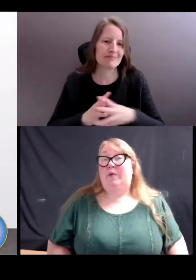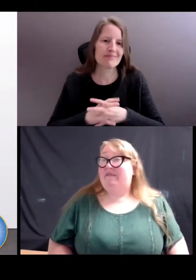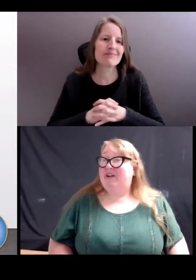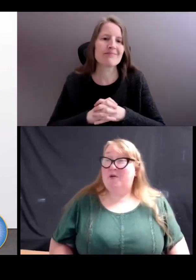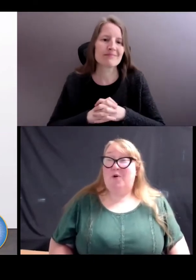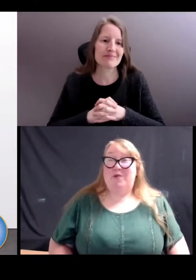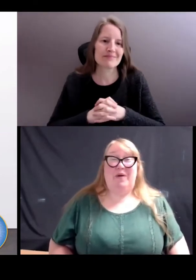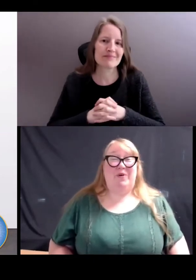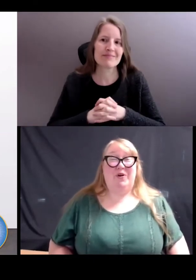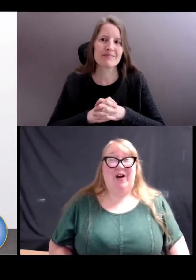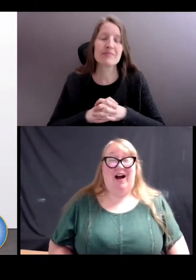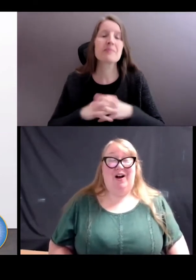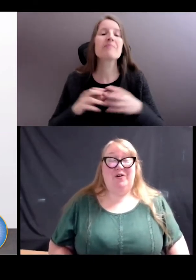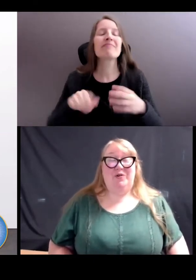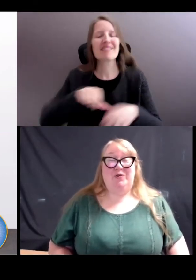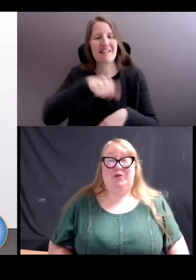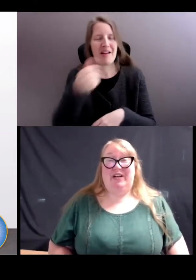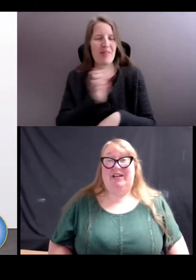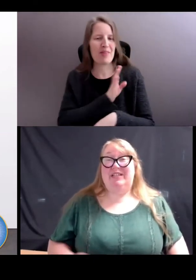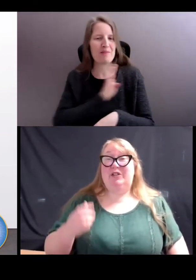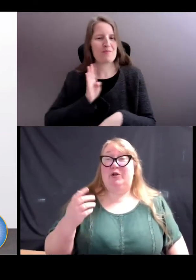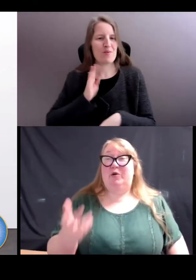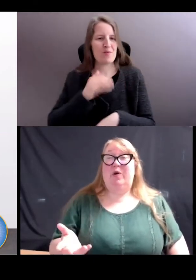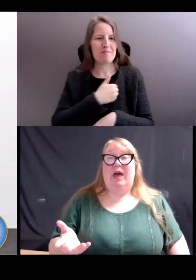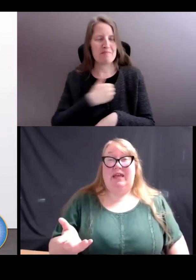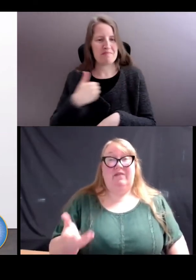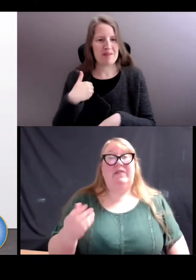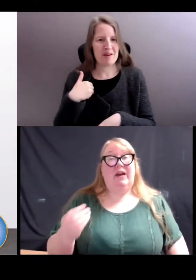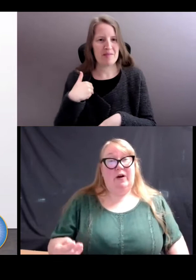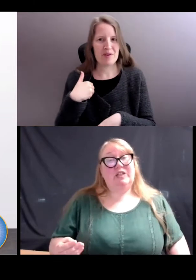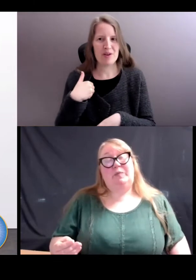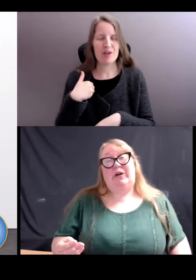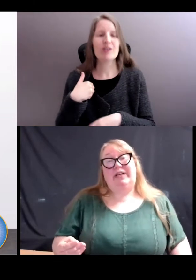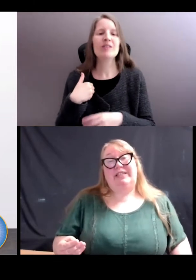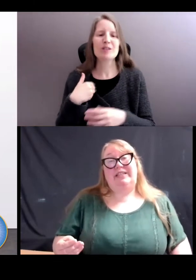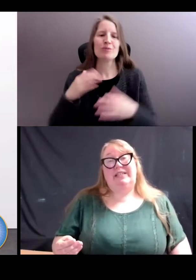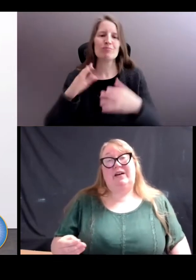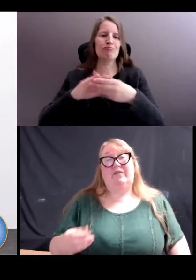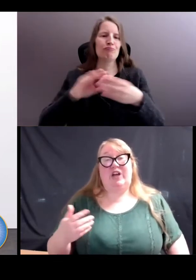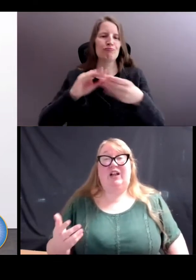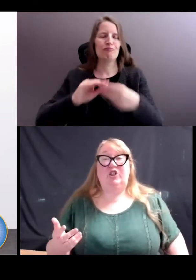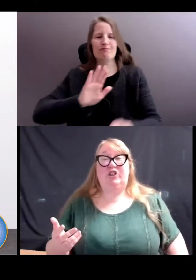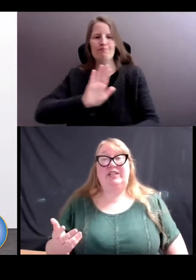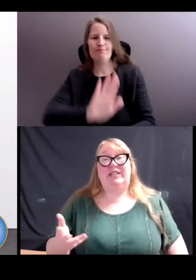We have another board member who joined us to give their experiences of challenges and